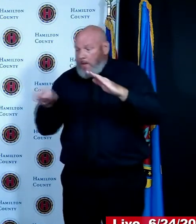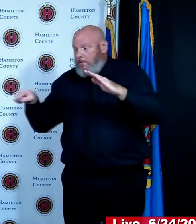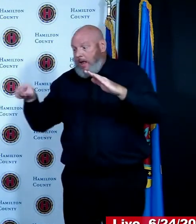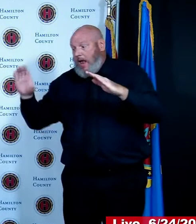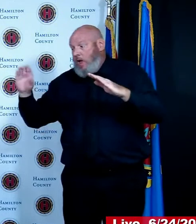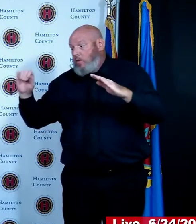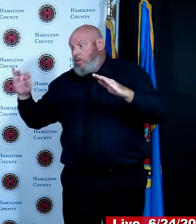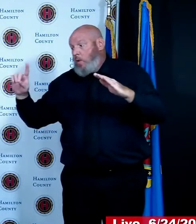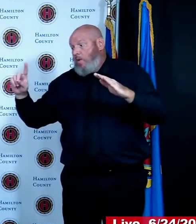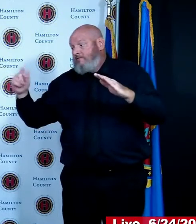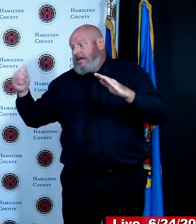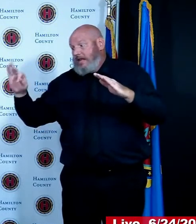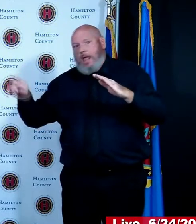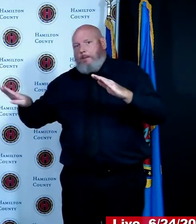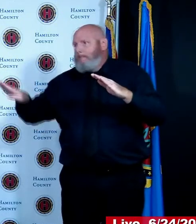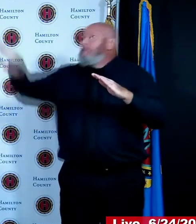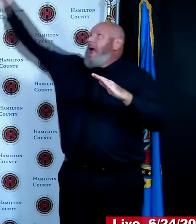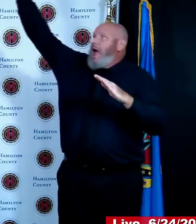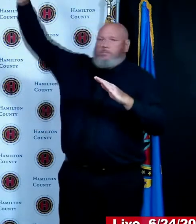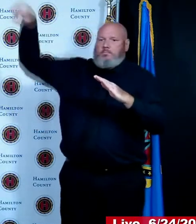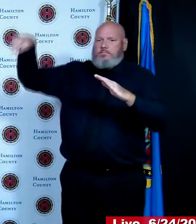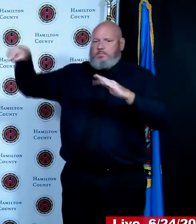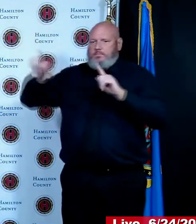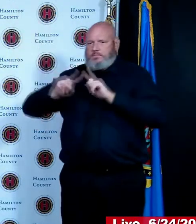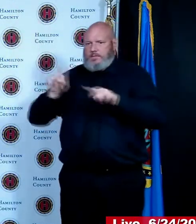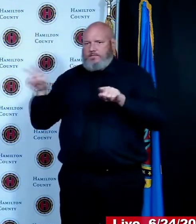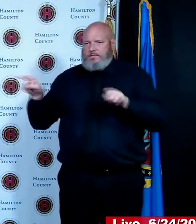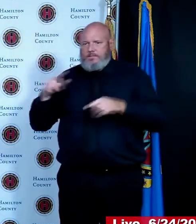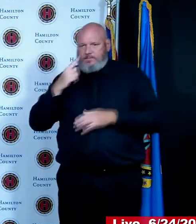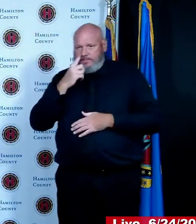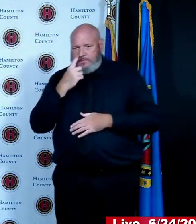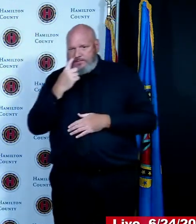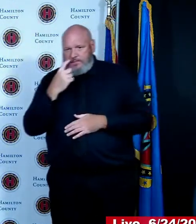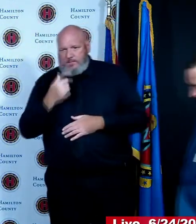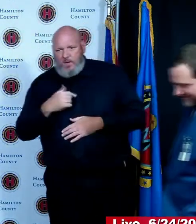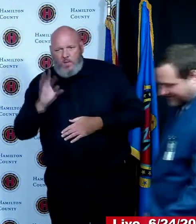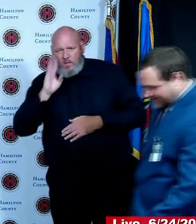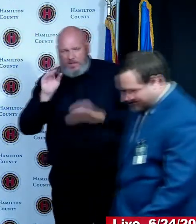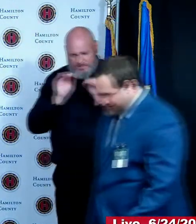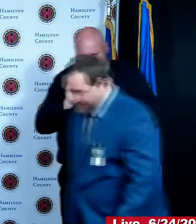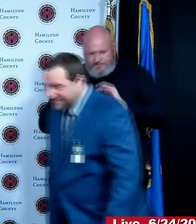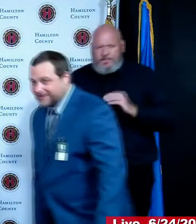about to do a math equation so I'm stepping away for the moment thank you